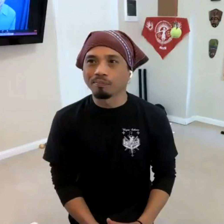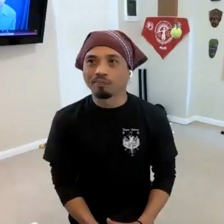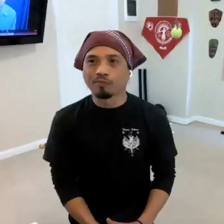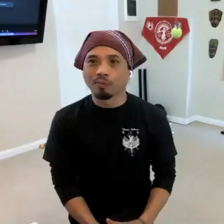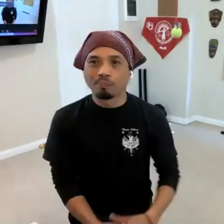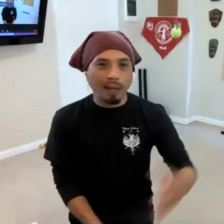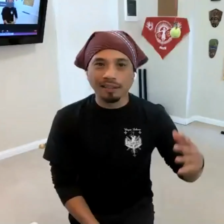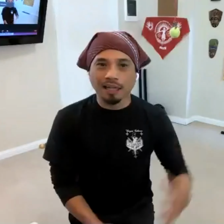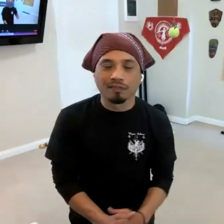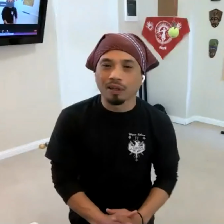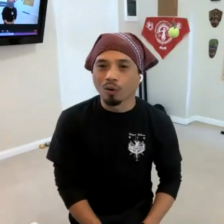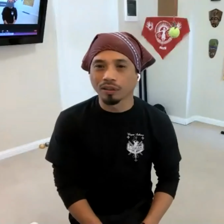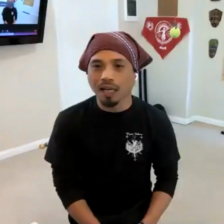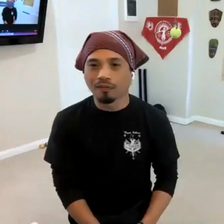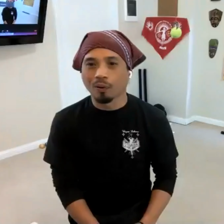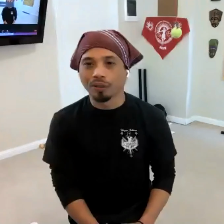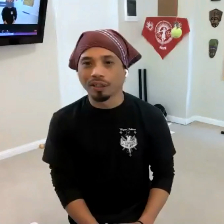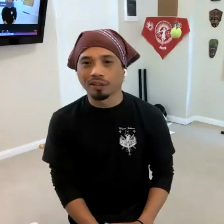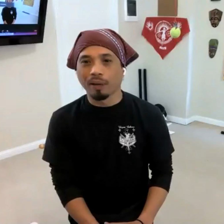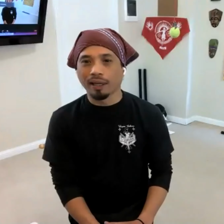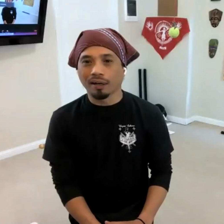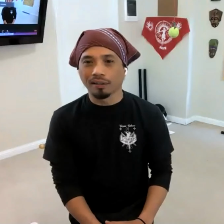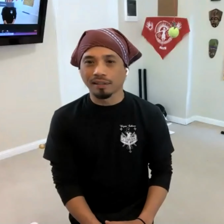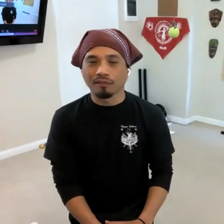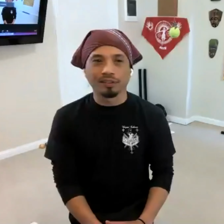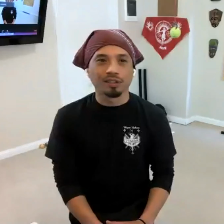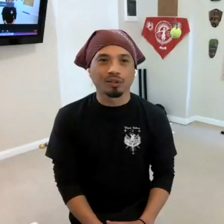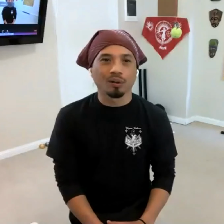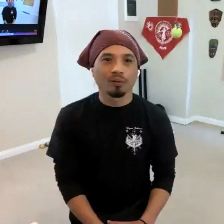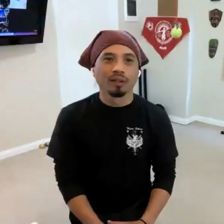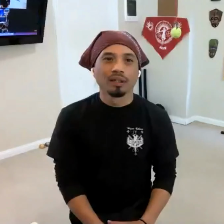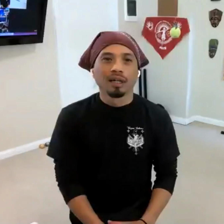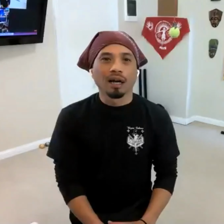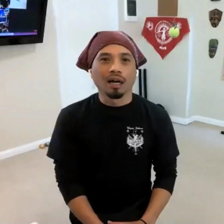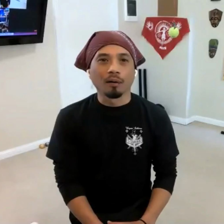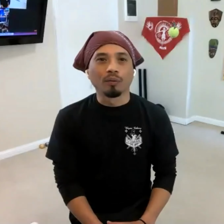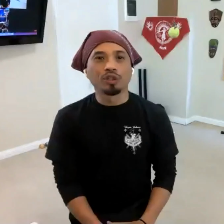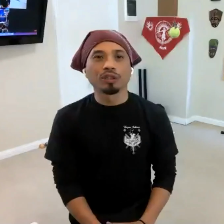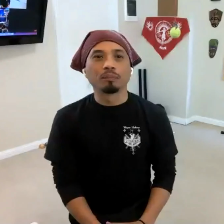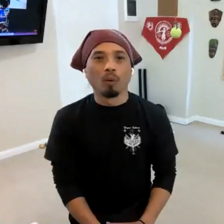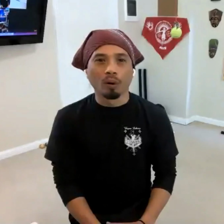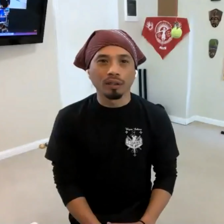I'M BASED OUT OF OAKLAND CALIFORNIA HERE IN THE BAY AREA, SAN FRANCISCO. ORIGINALLY BORN IN MANILA, THE